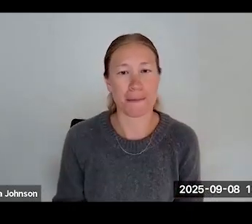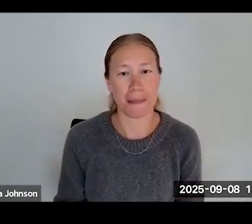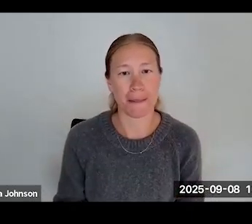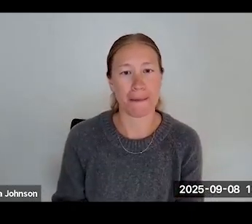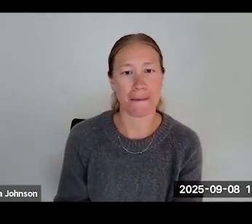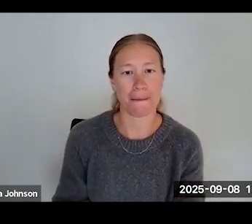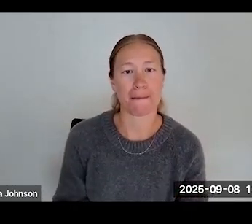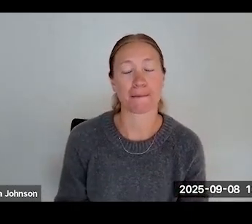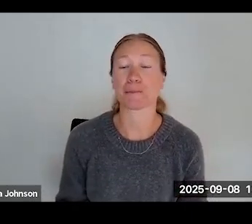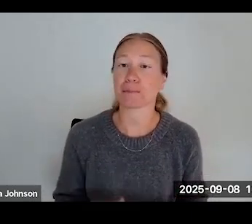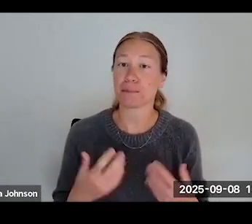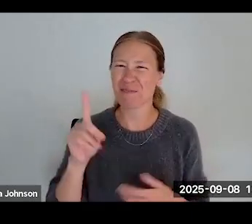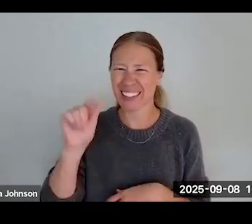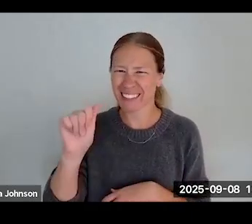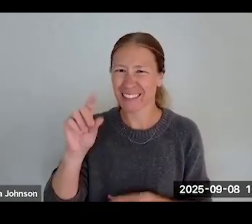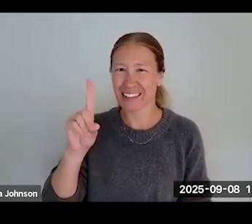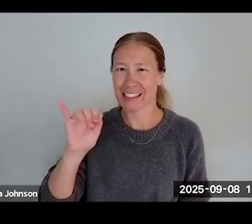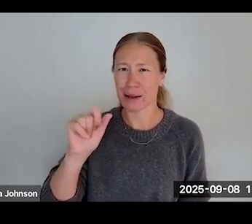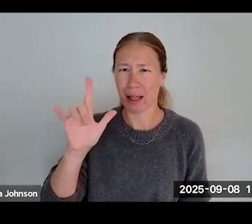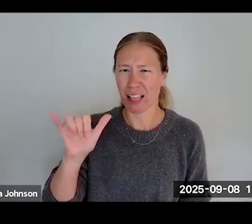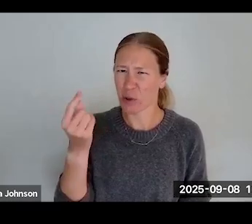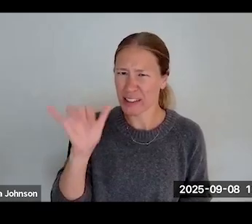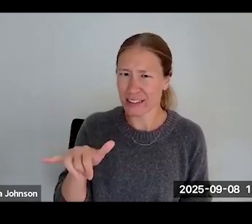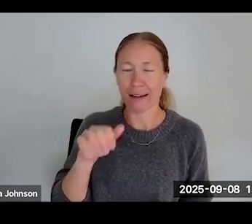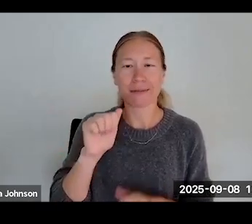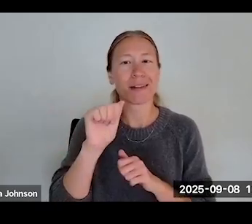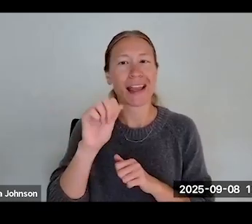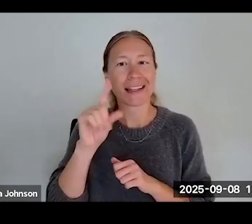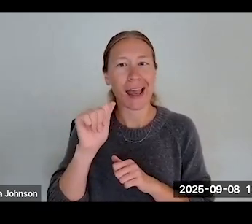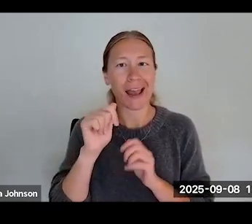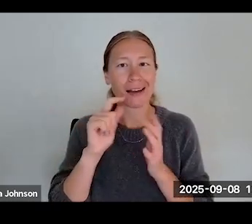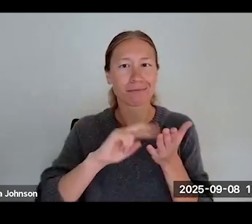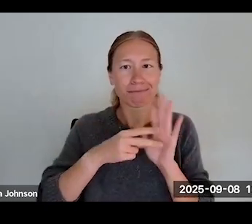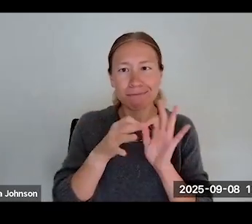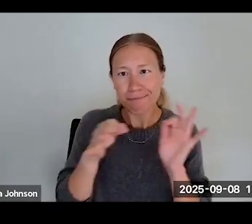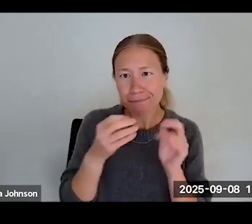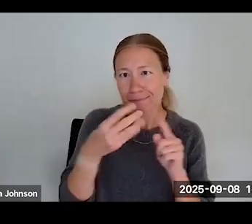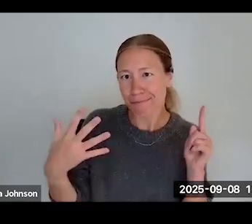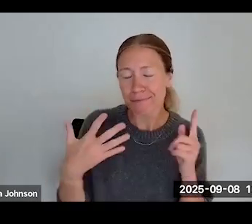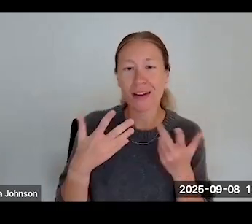So what is disability? The ADA defines disability as a mental or physical impairment